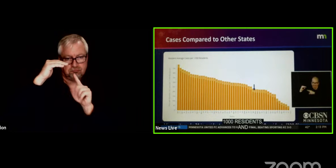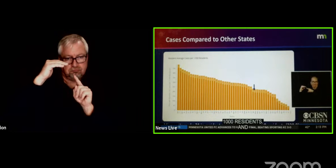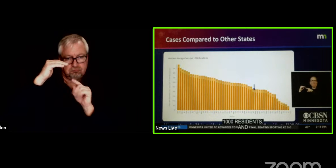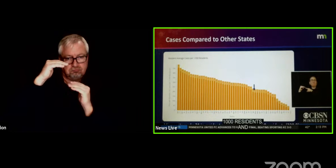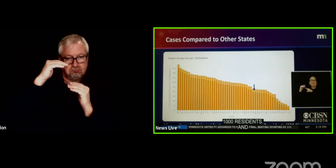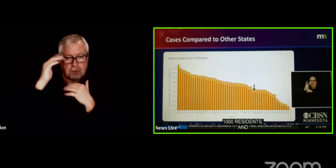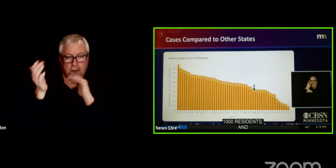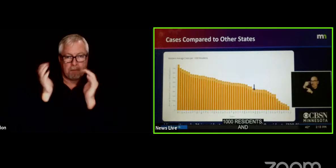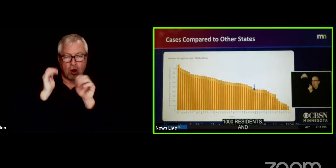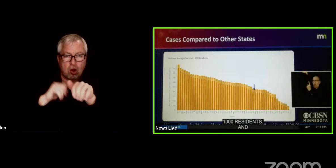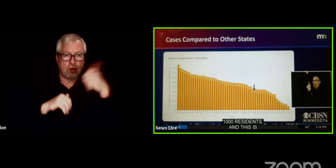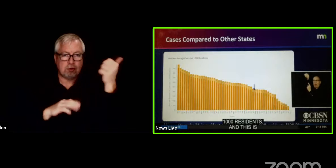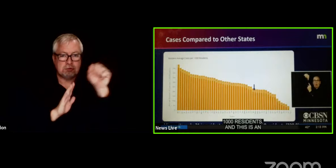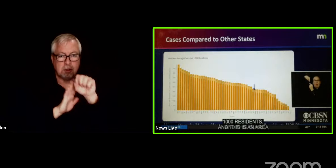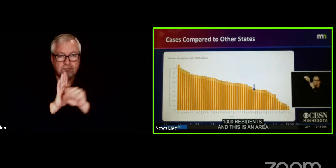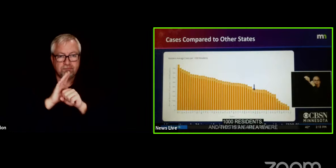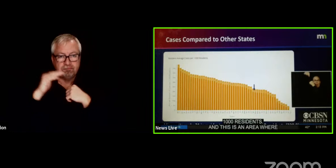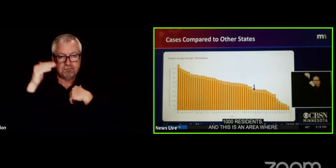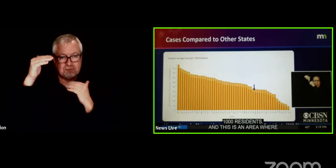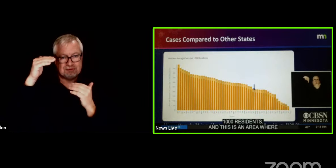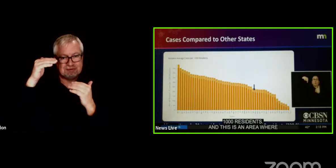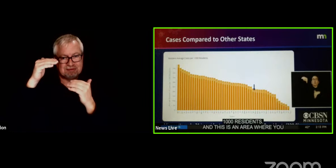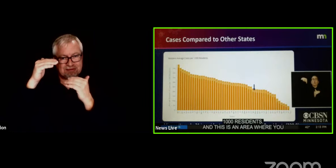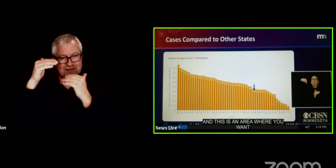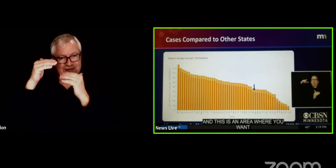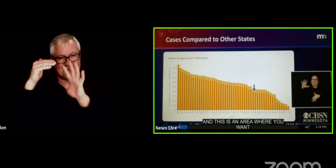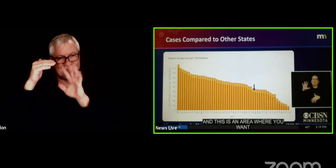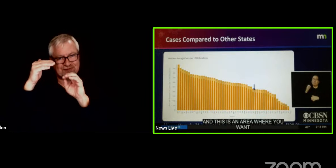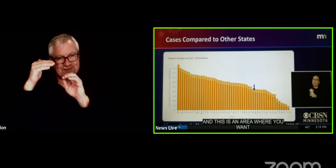WANT TO HAVE THE LEAST AMOUNT OF CASES PER POPULATION, SO BEING